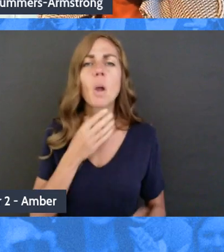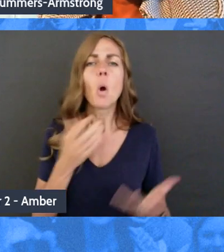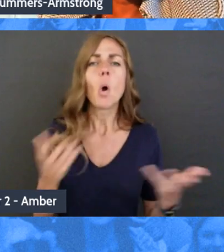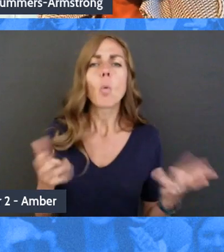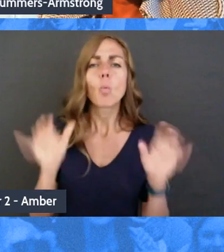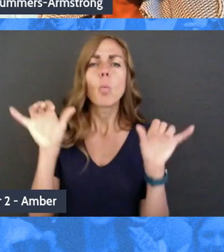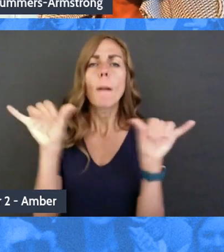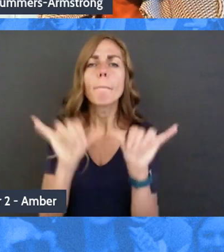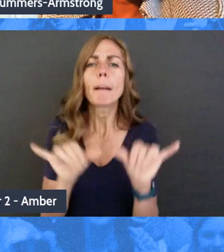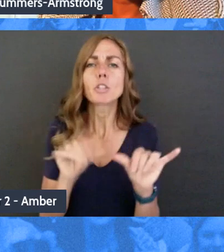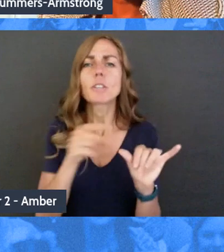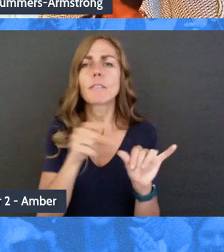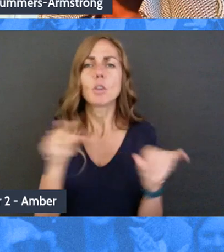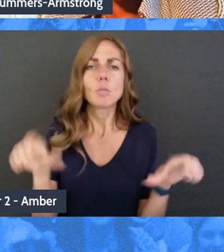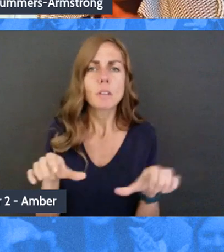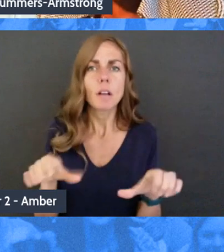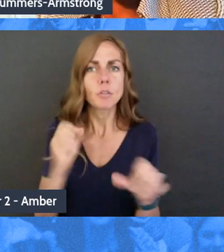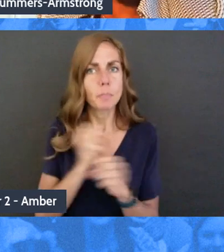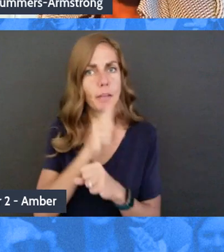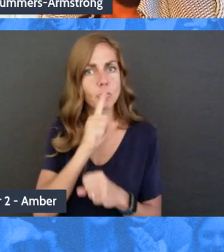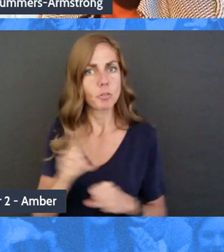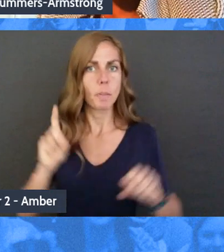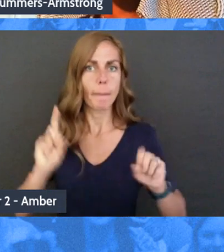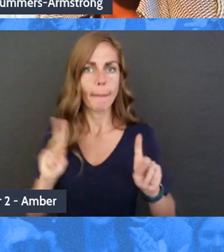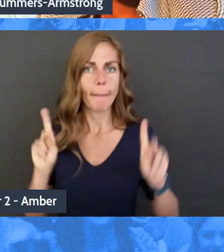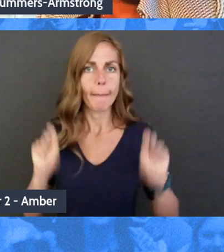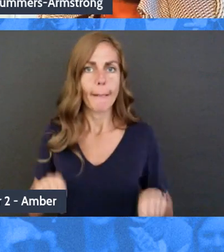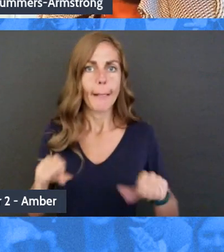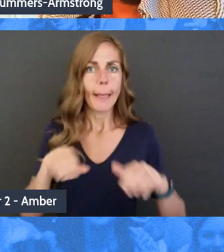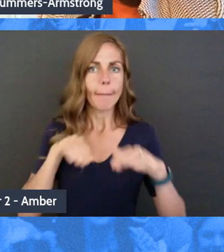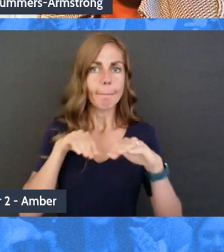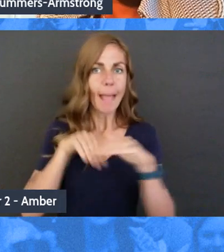to be sure that people can access the ballot box.